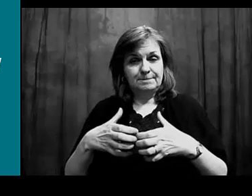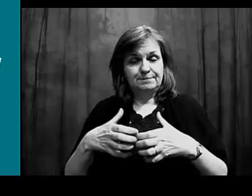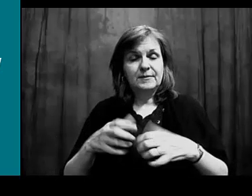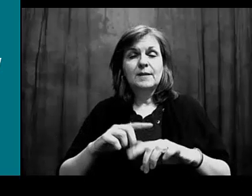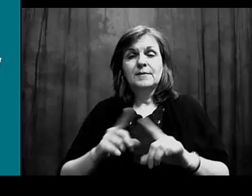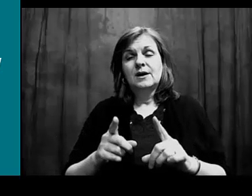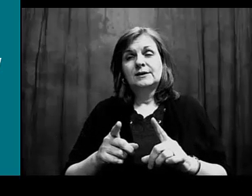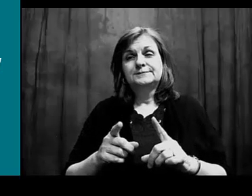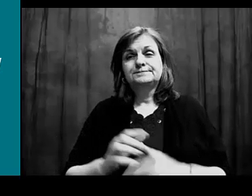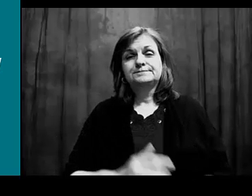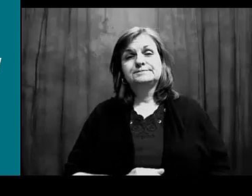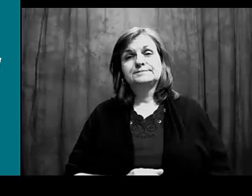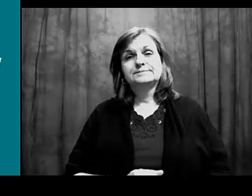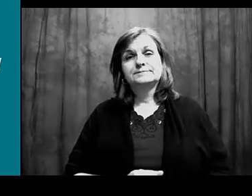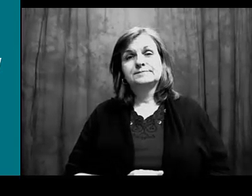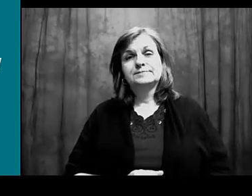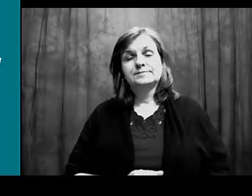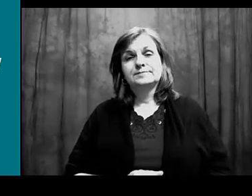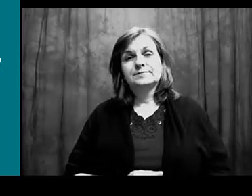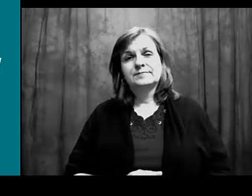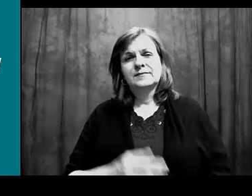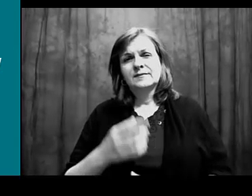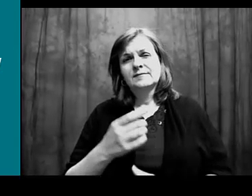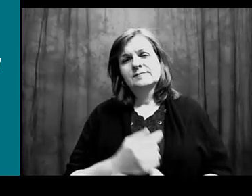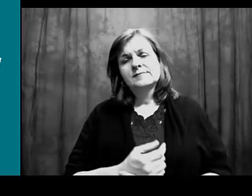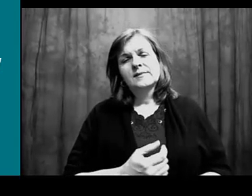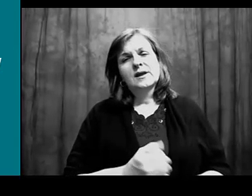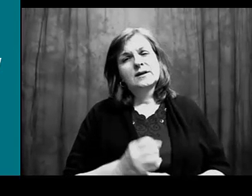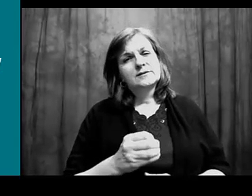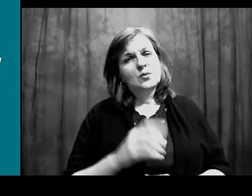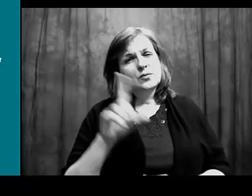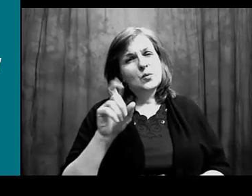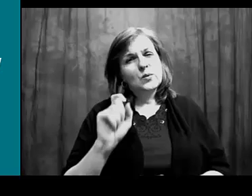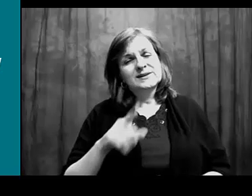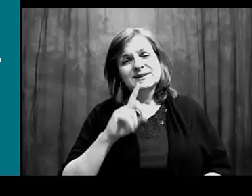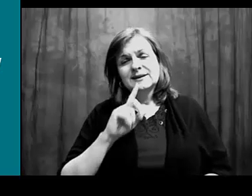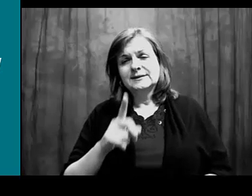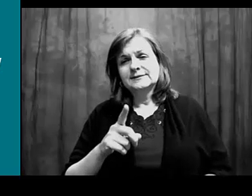but will we have to look at is OK what does that mean